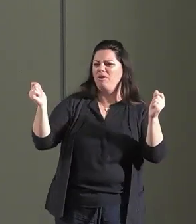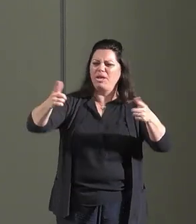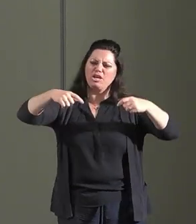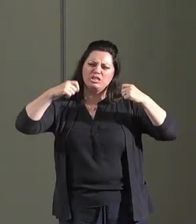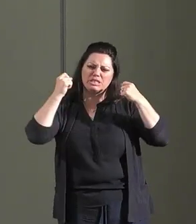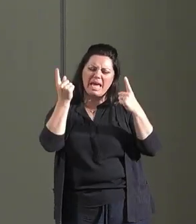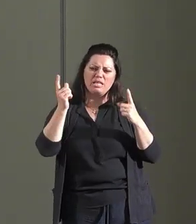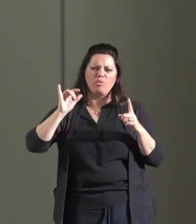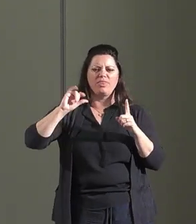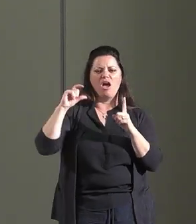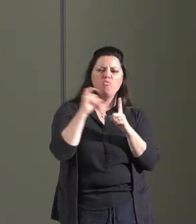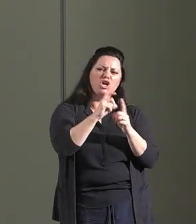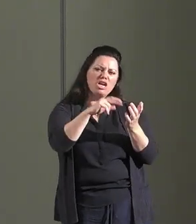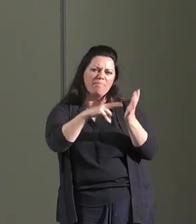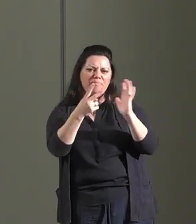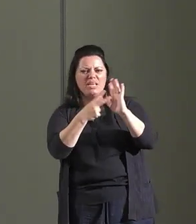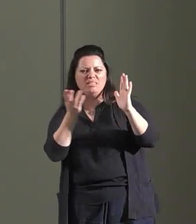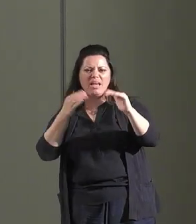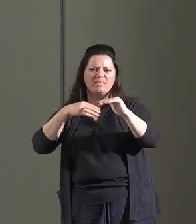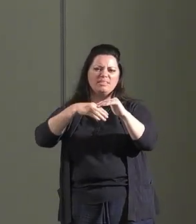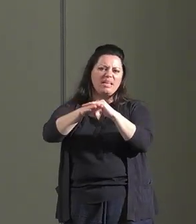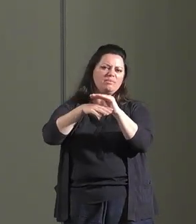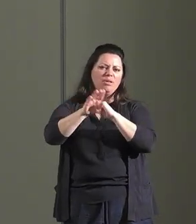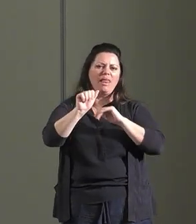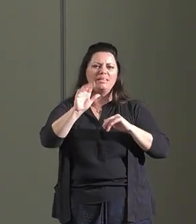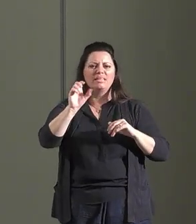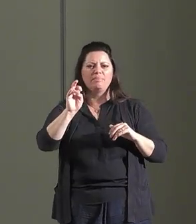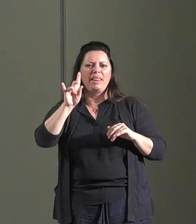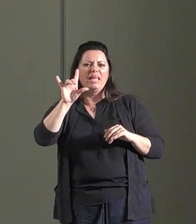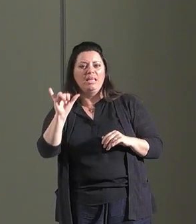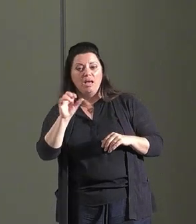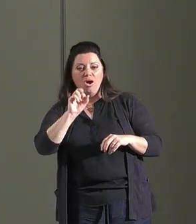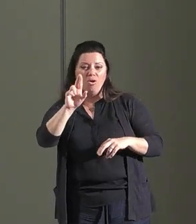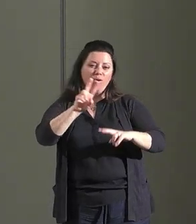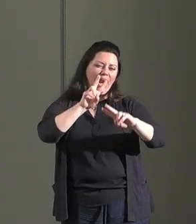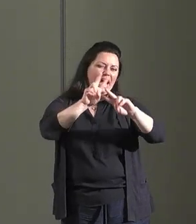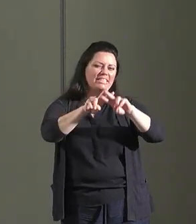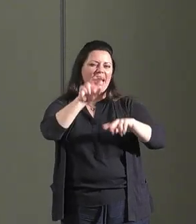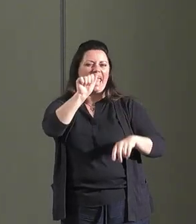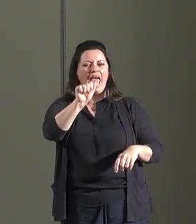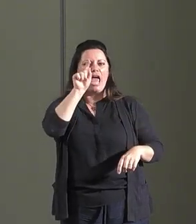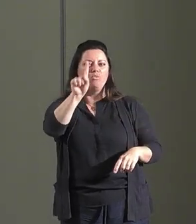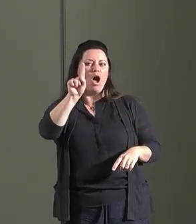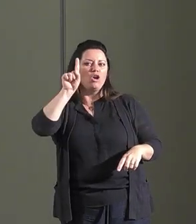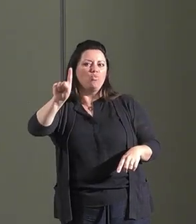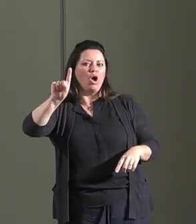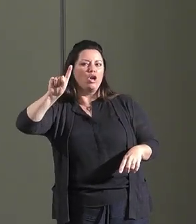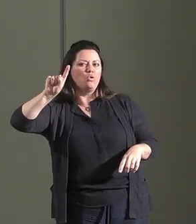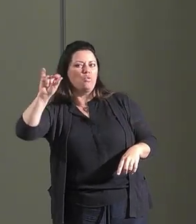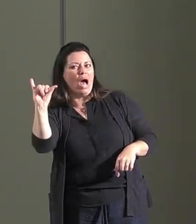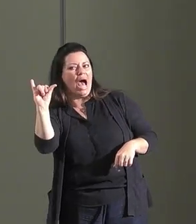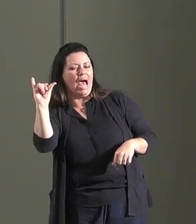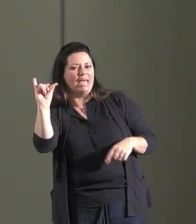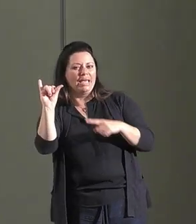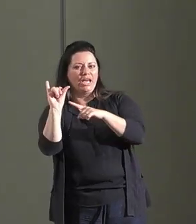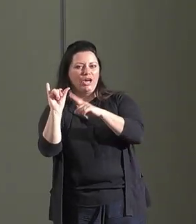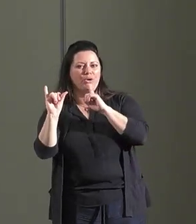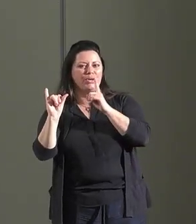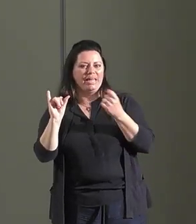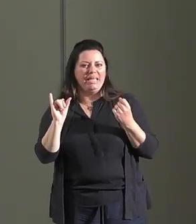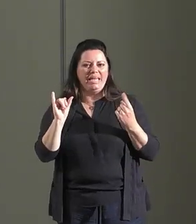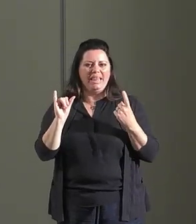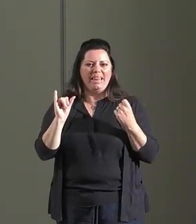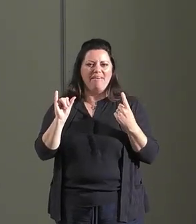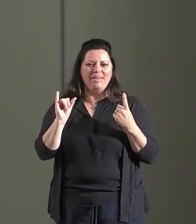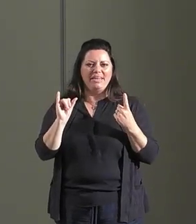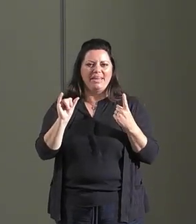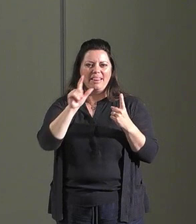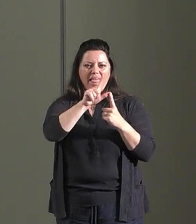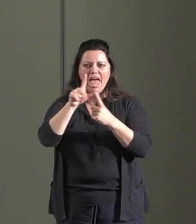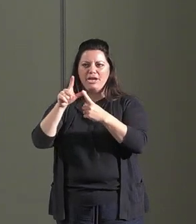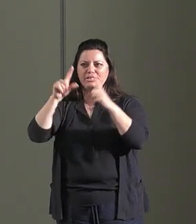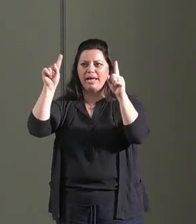the word accessibility means. Or that new hashtag A11y that is to letters brought down. You know,